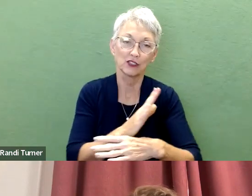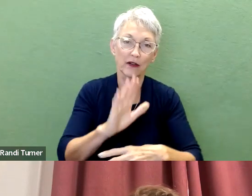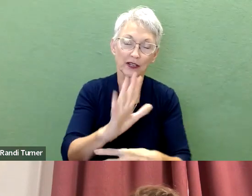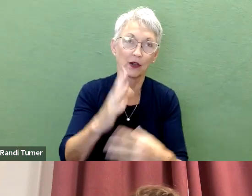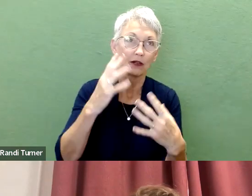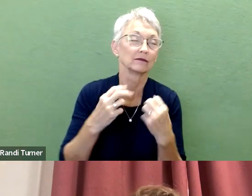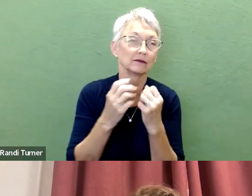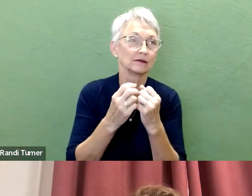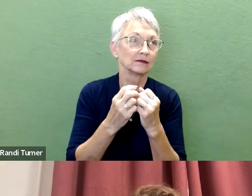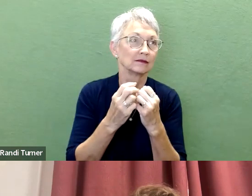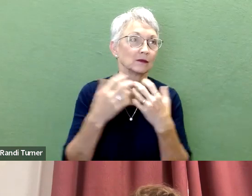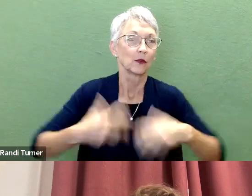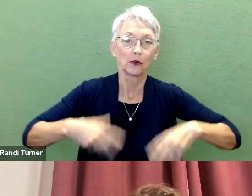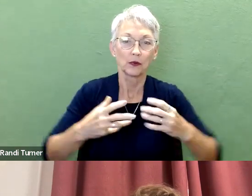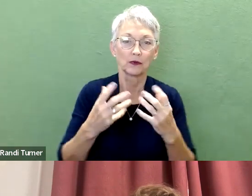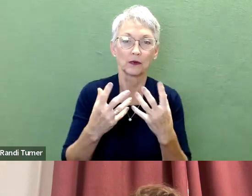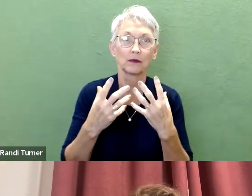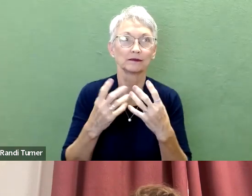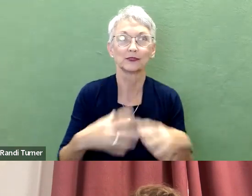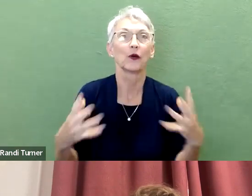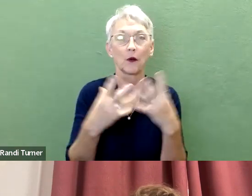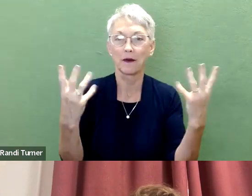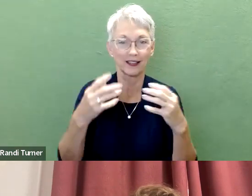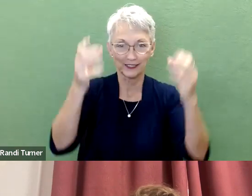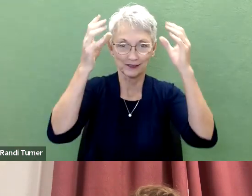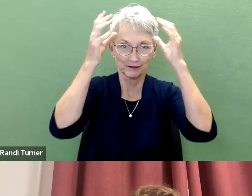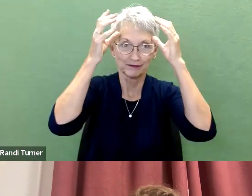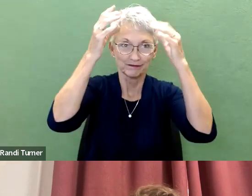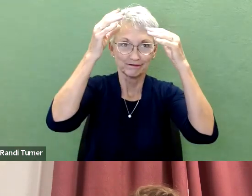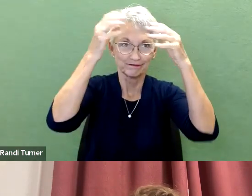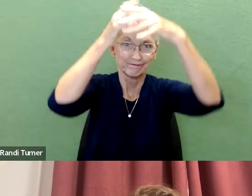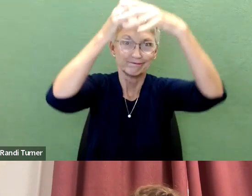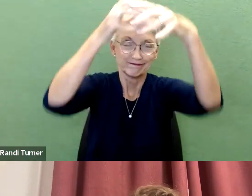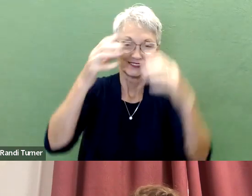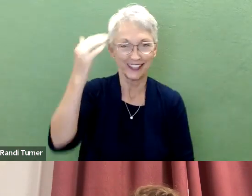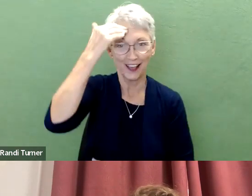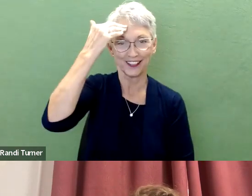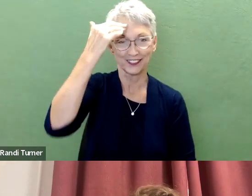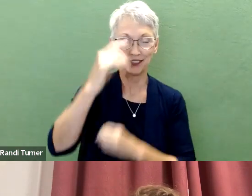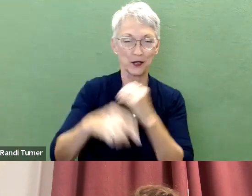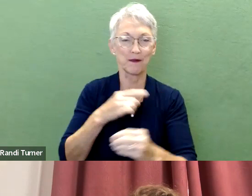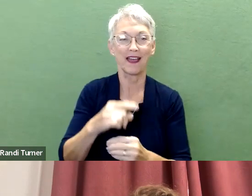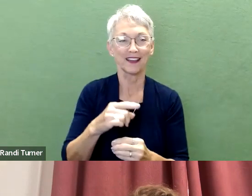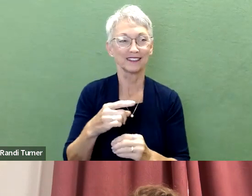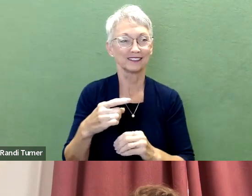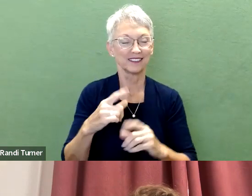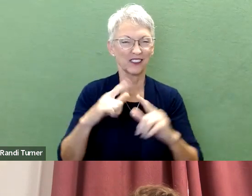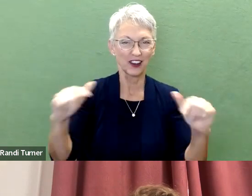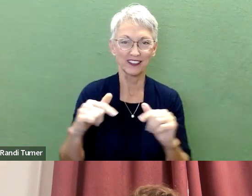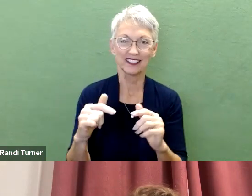thank Howard, Beth, the TSD, the TAD board, the captioner and